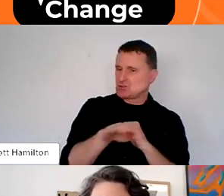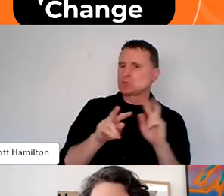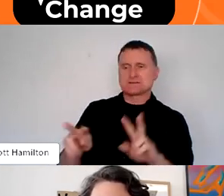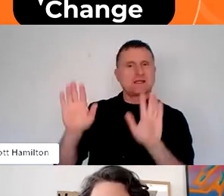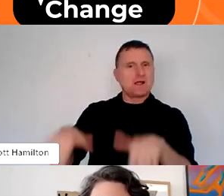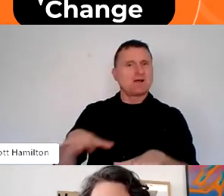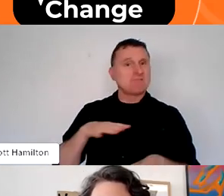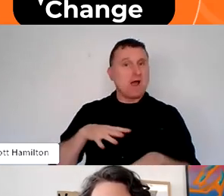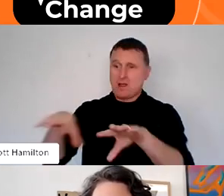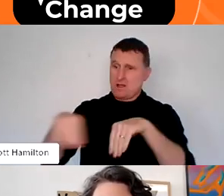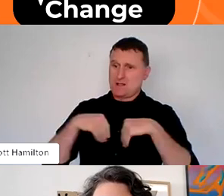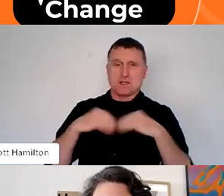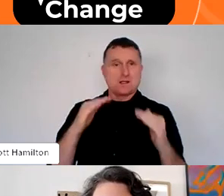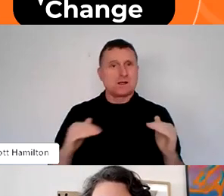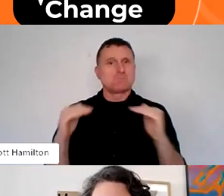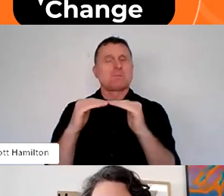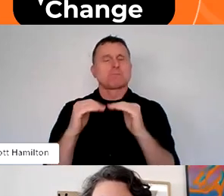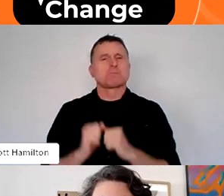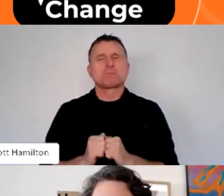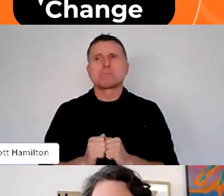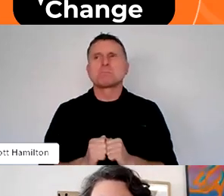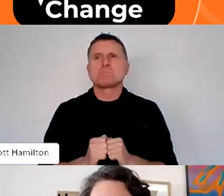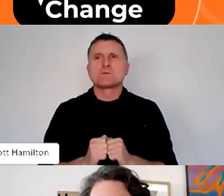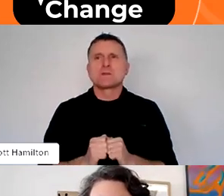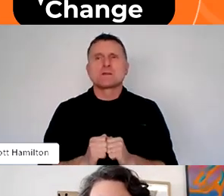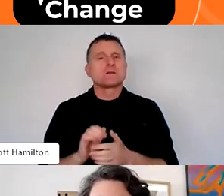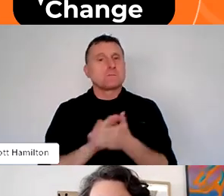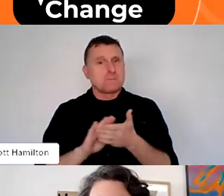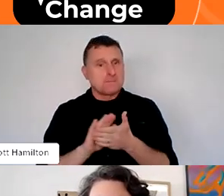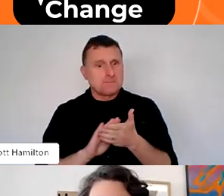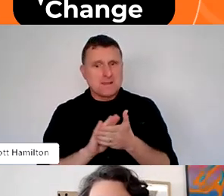And it's that whole ethos of every child in this school will learn,